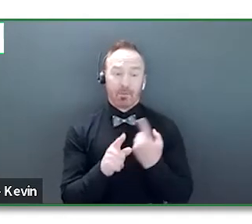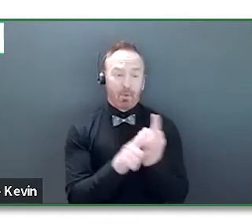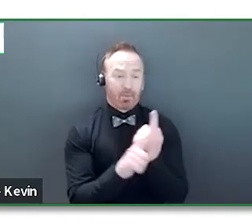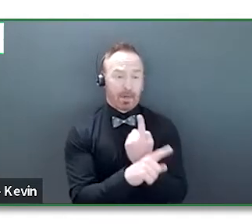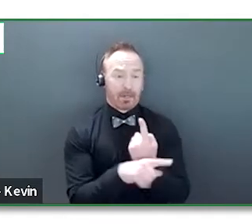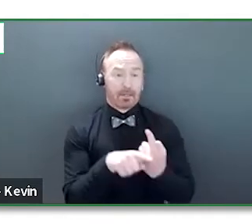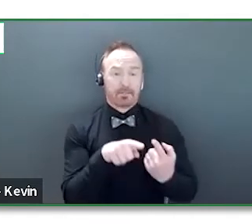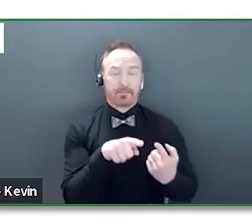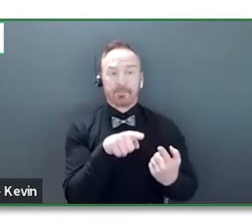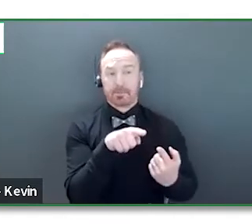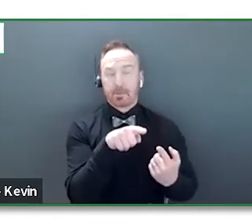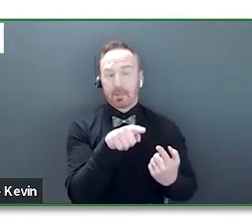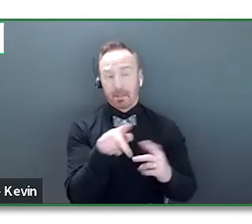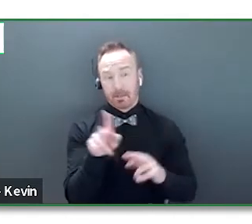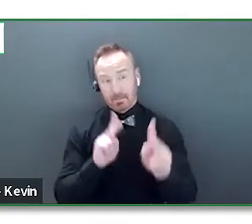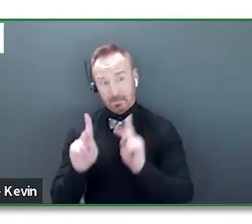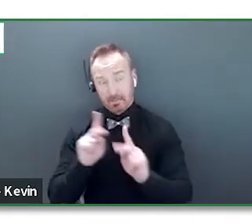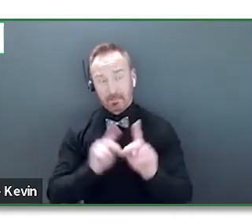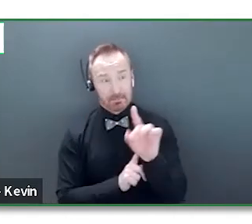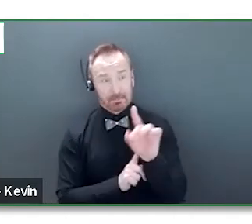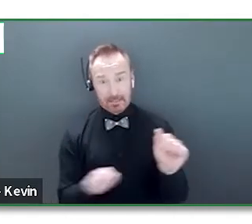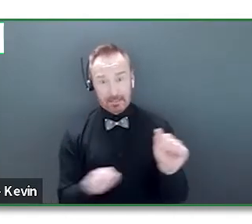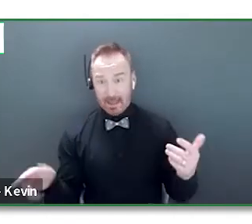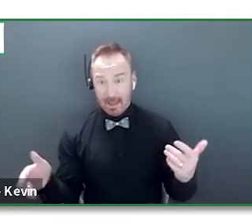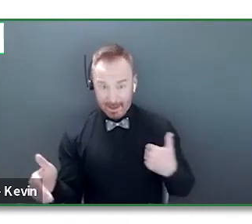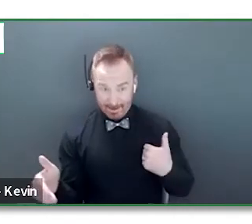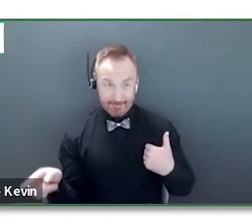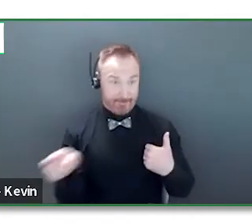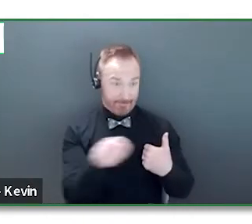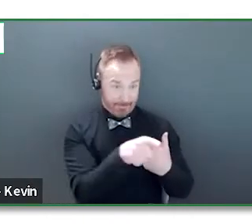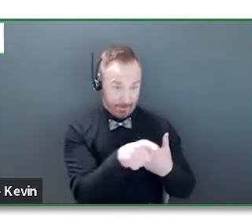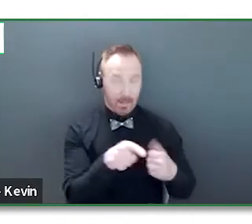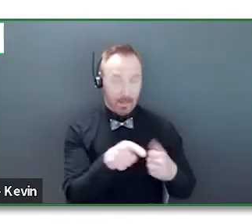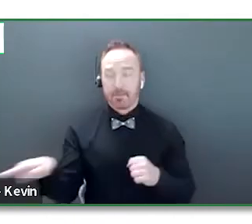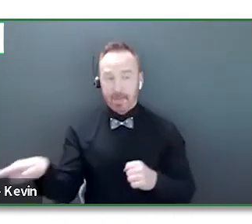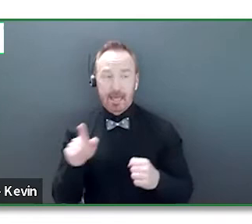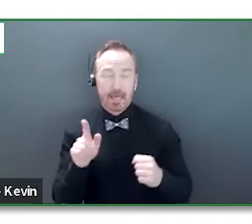people with disability can decide if they can do these activities